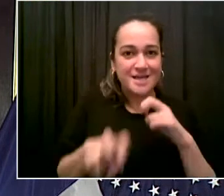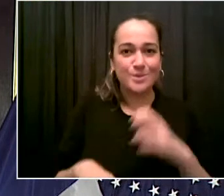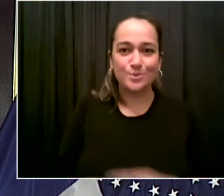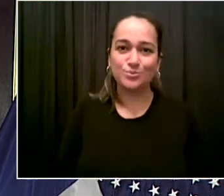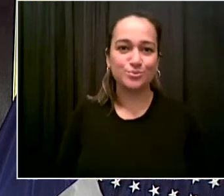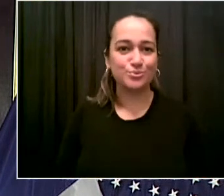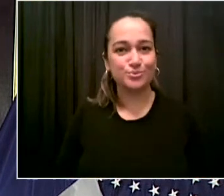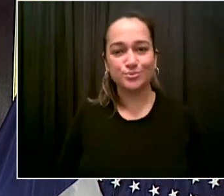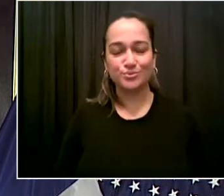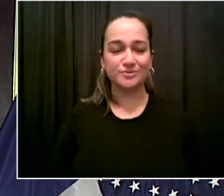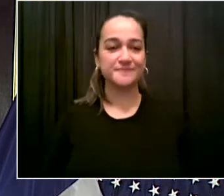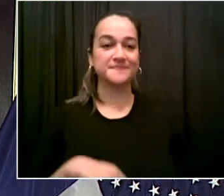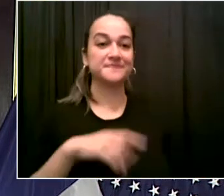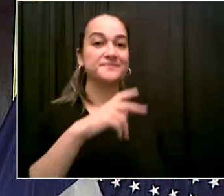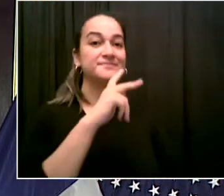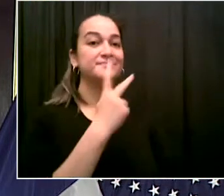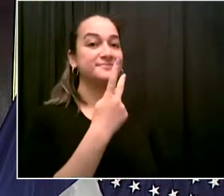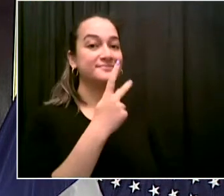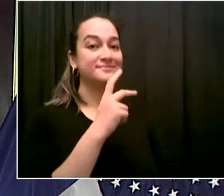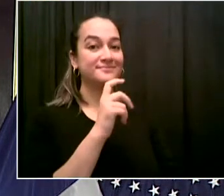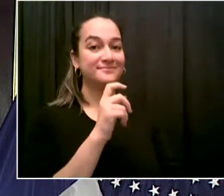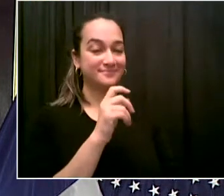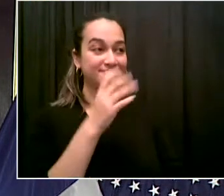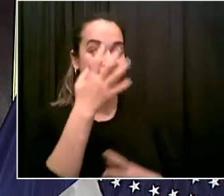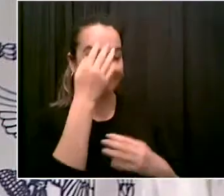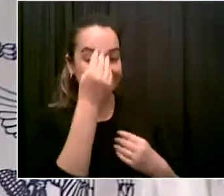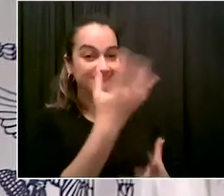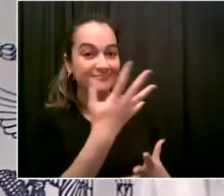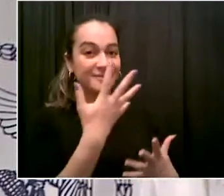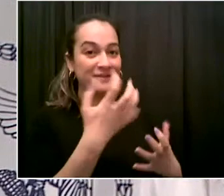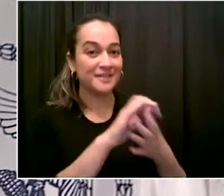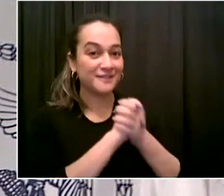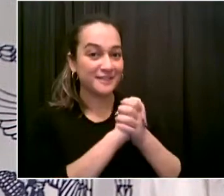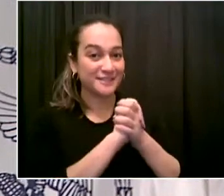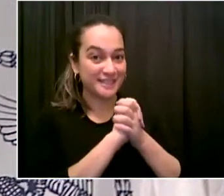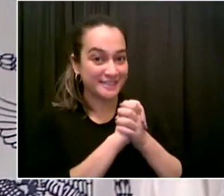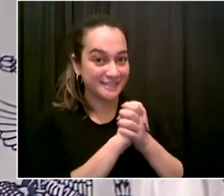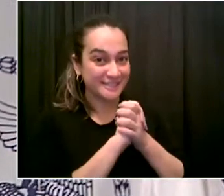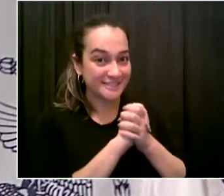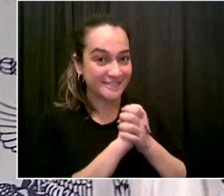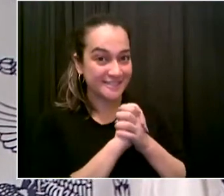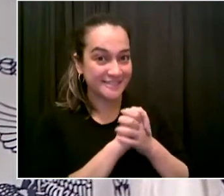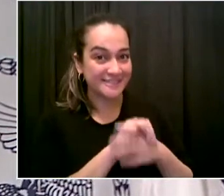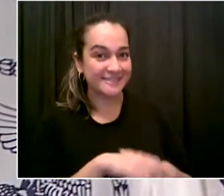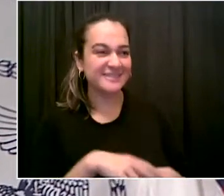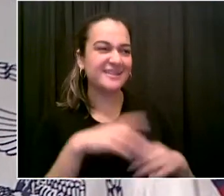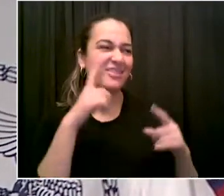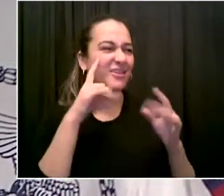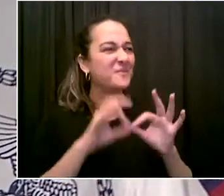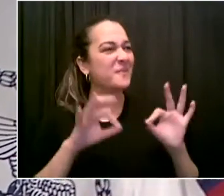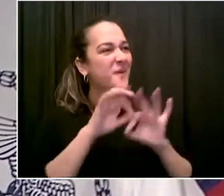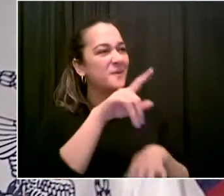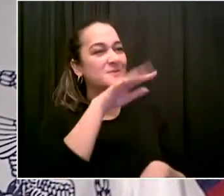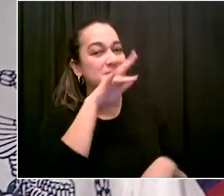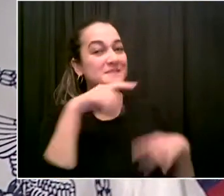DAVID GO AHEAD. Reporter: I